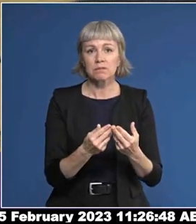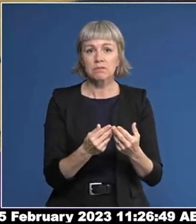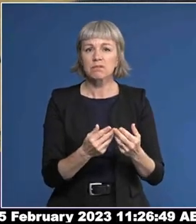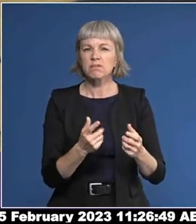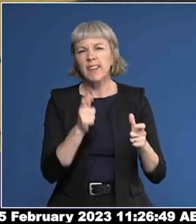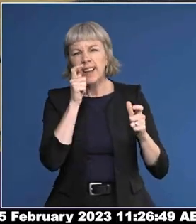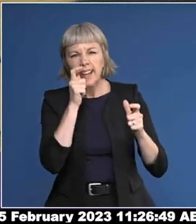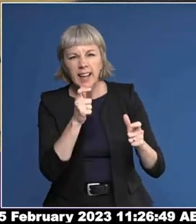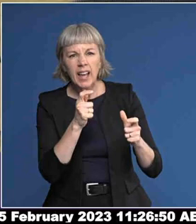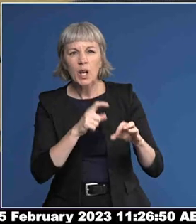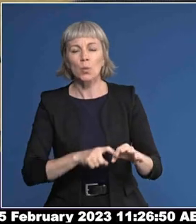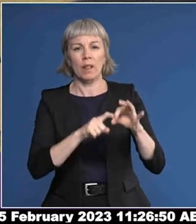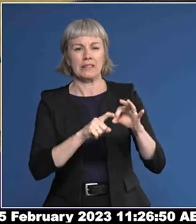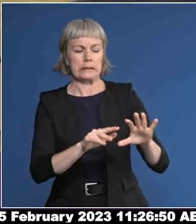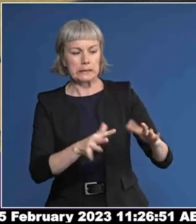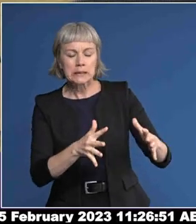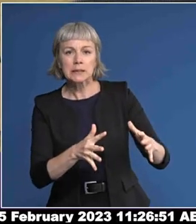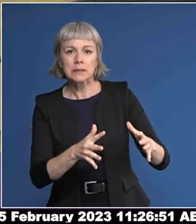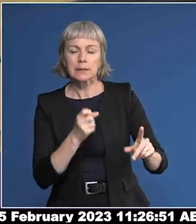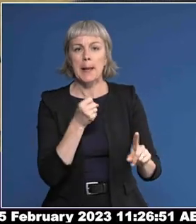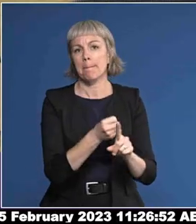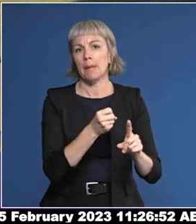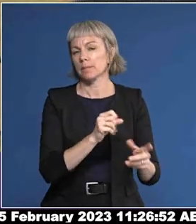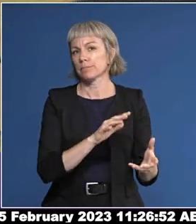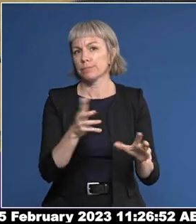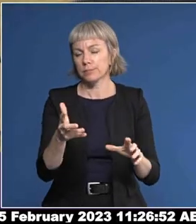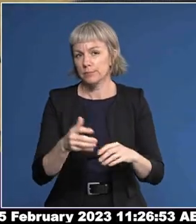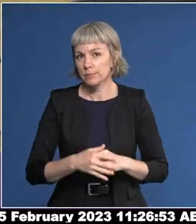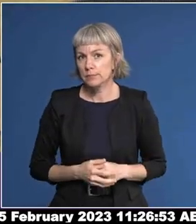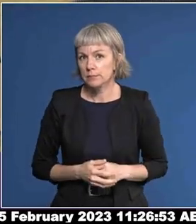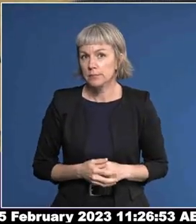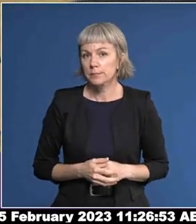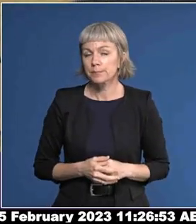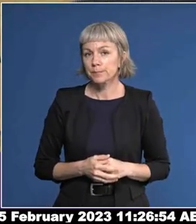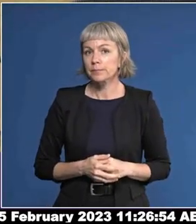We understand that - I think this submission was made by Counsel Assisting at paragraph